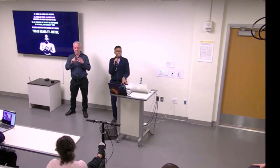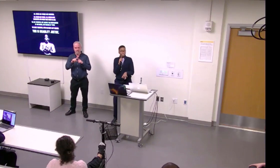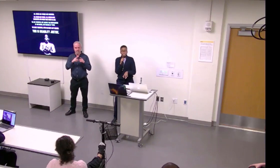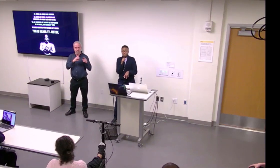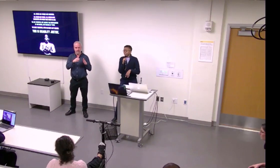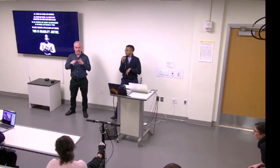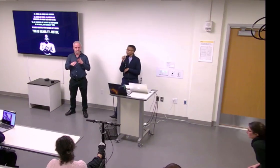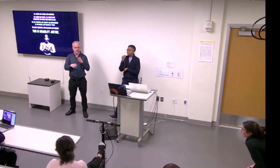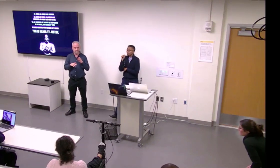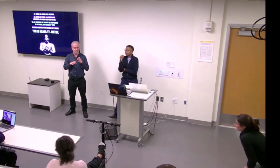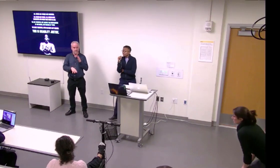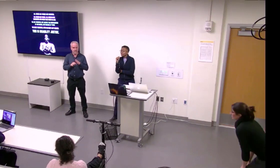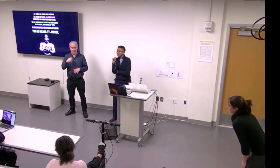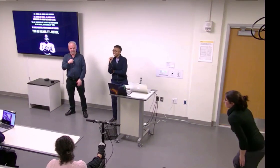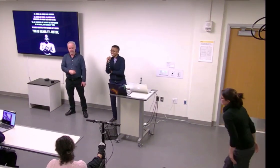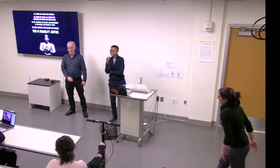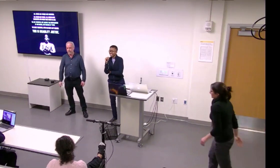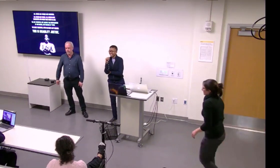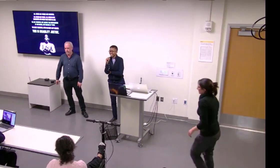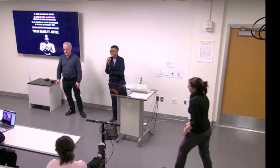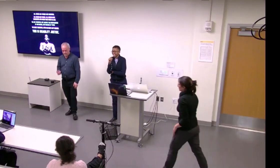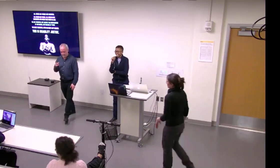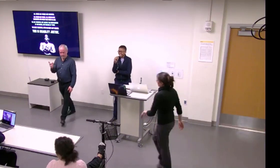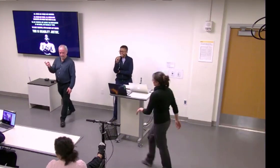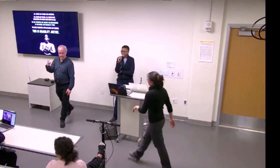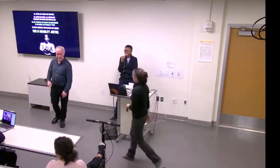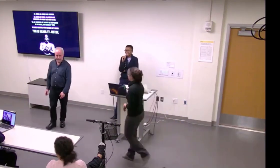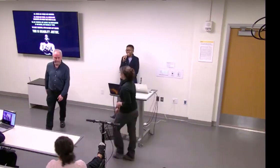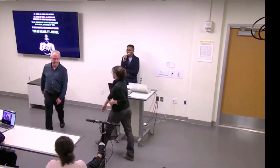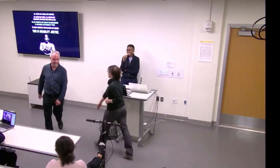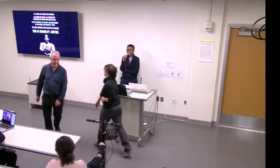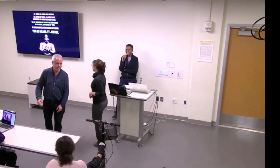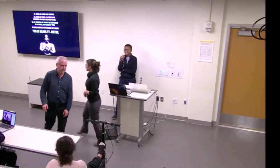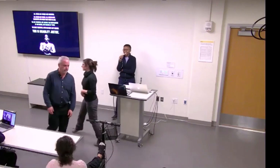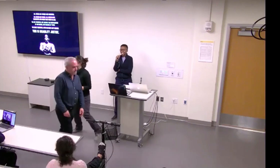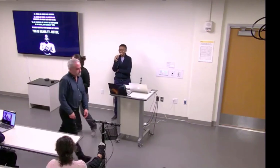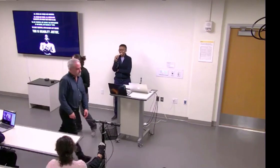Hi, my name is Chris, Christina Morales.